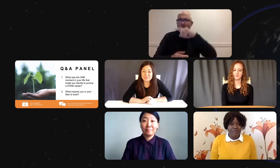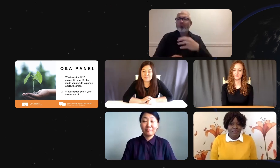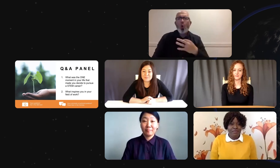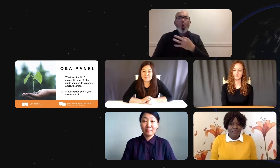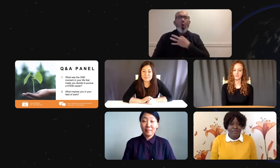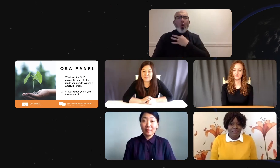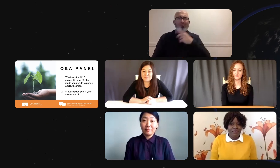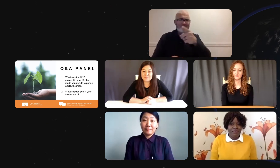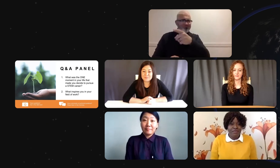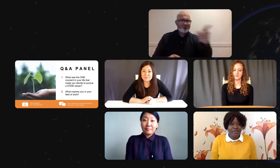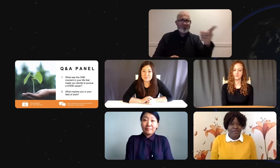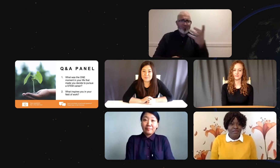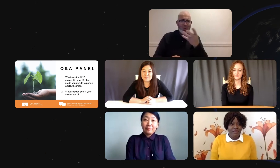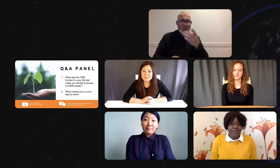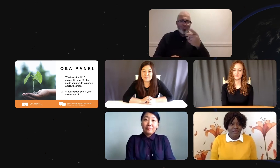present to middle schoolers.